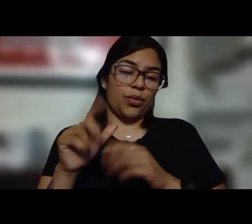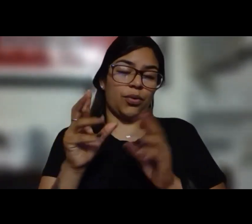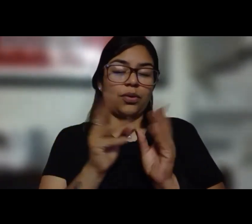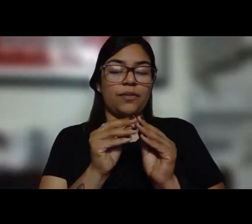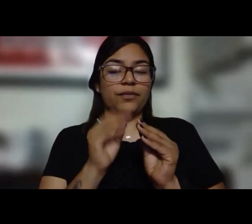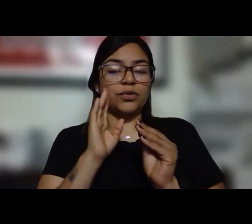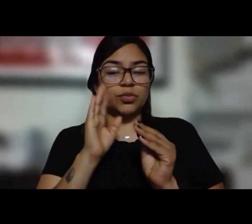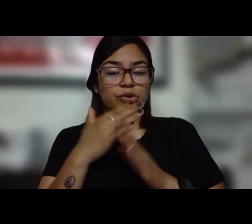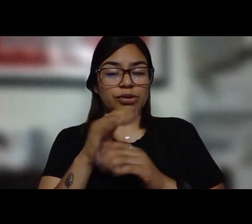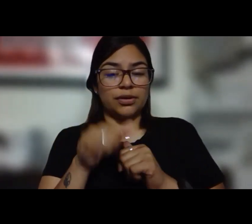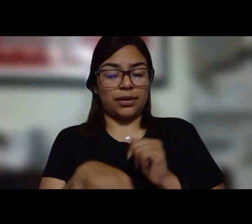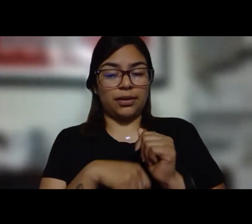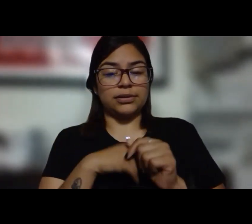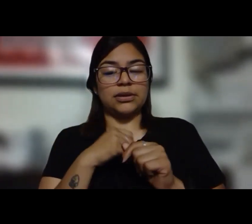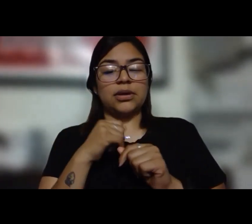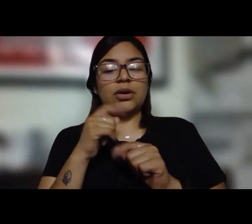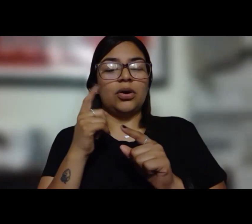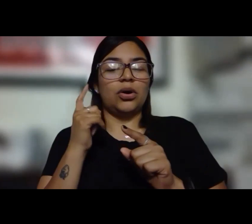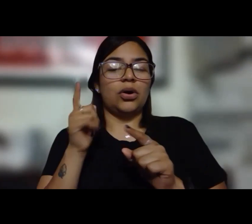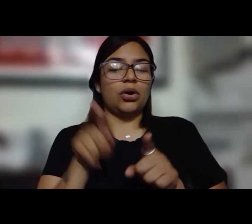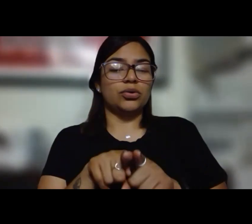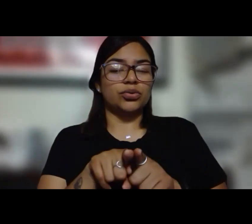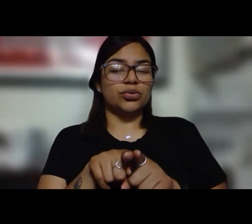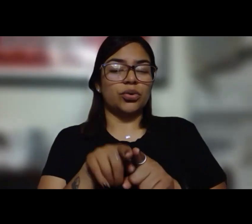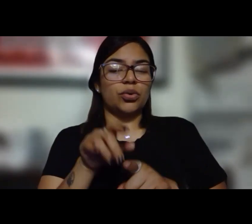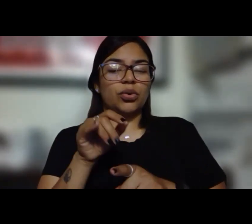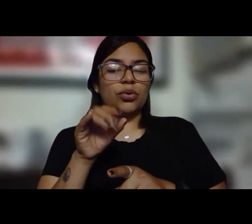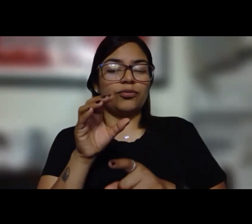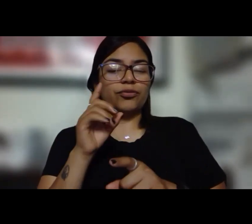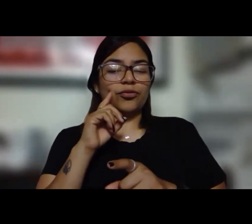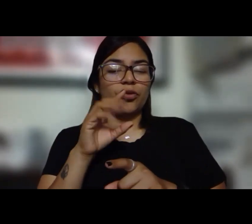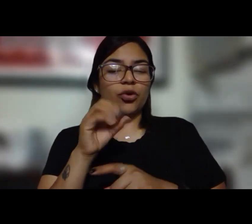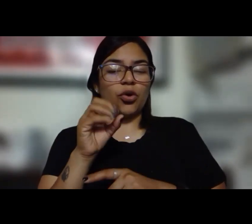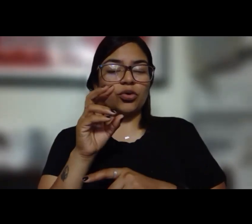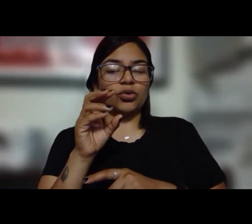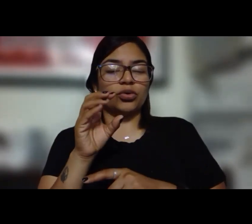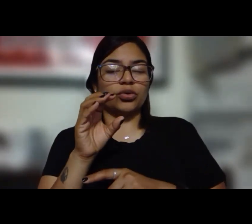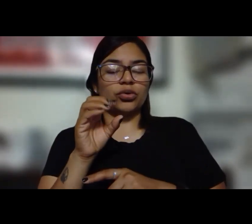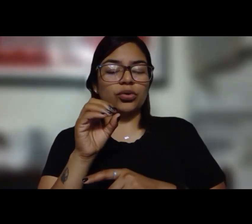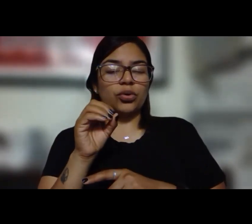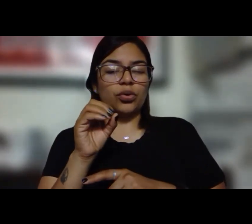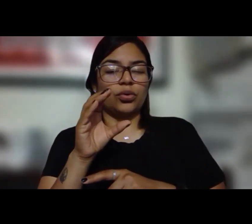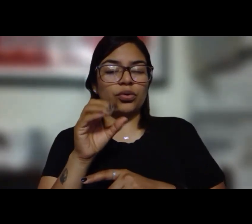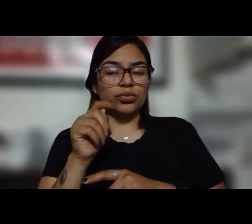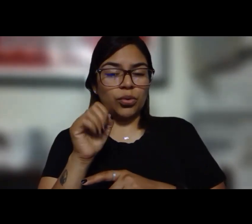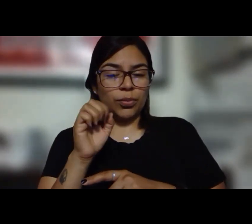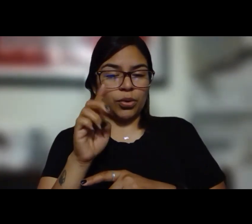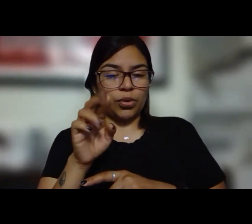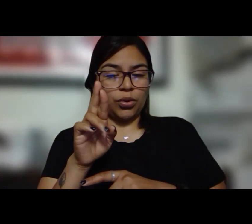sending out that information and lastly um at Ramone's request we'll be sharing Anna's report